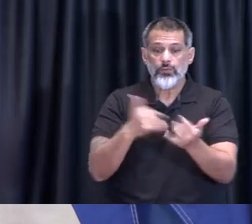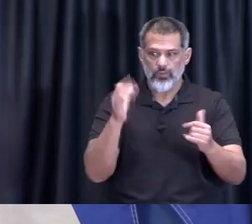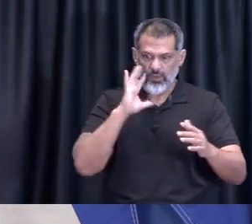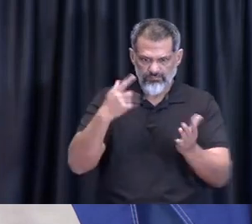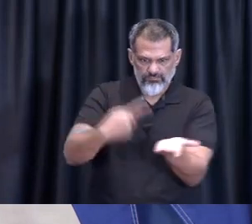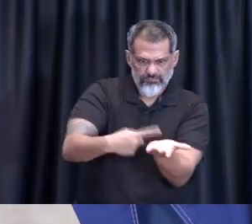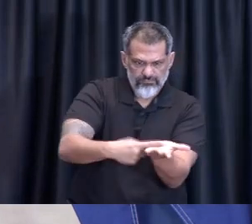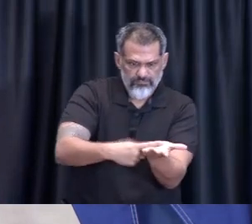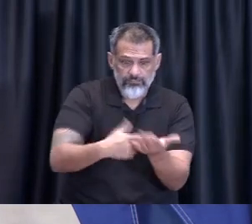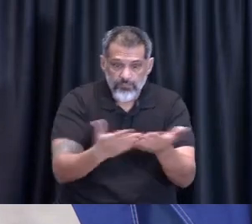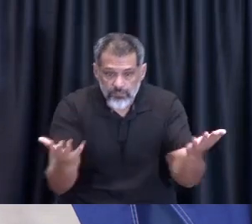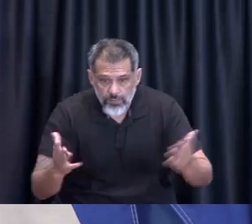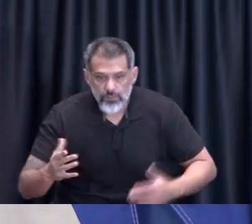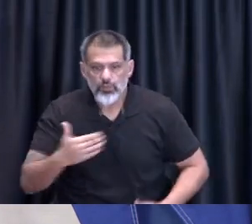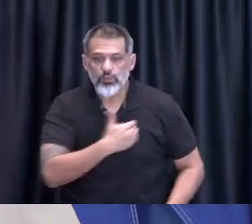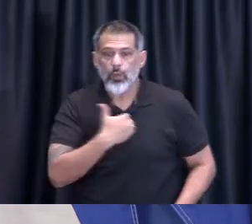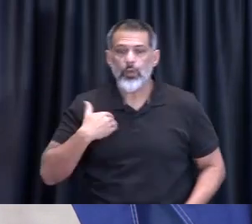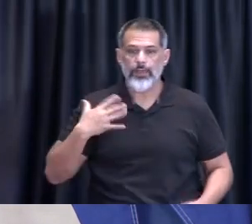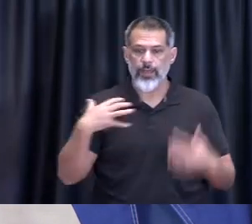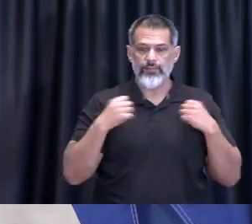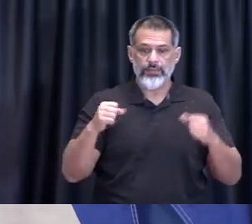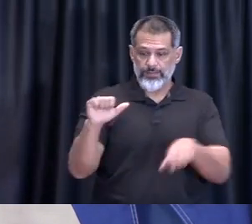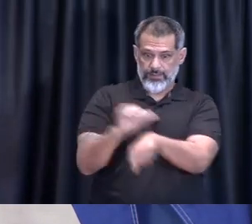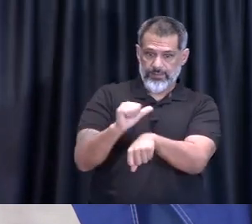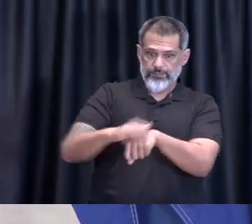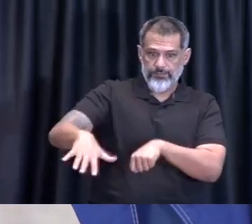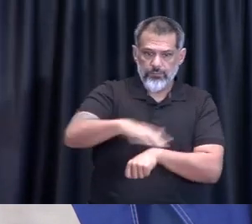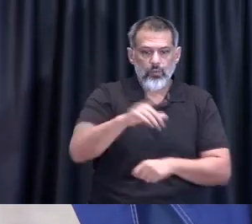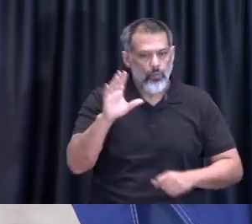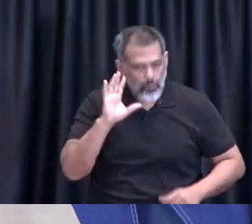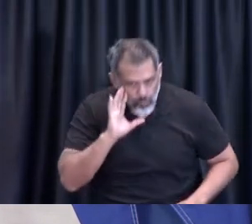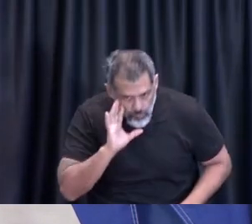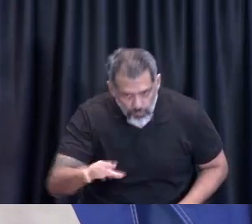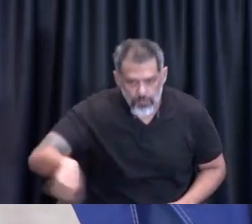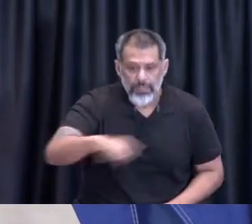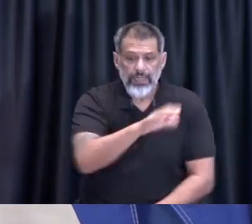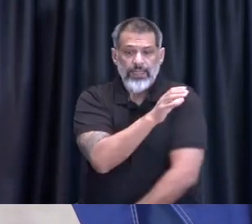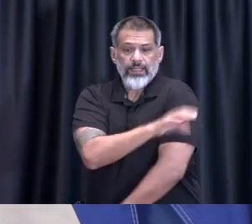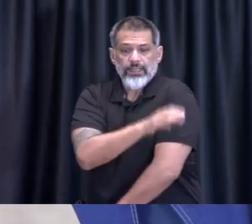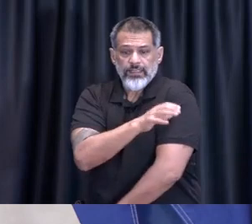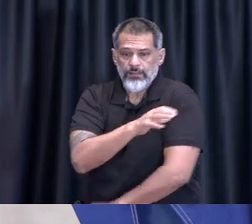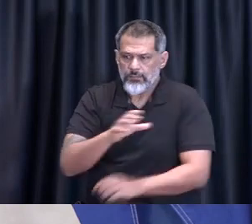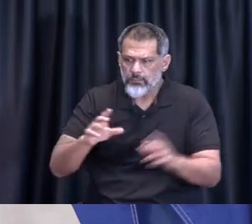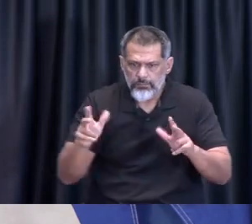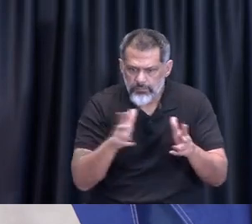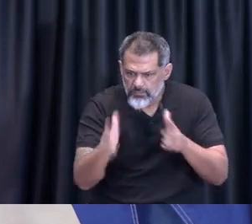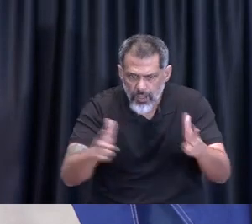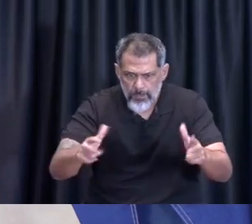doing now to make sure we have hyper local mobile clinics. We've been doing this throughout, but we're going to be having a renewed focus